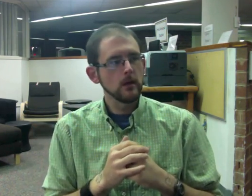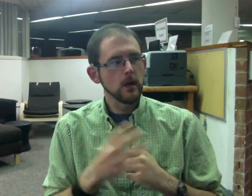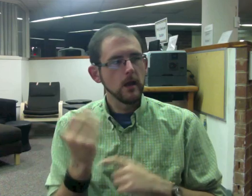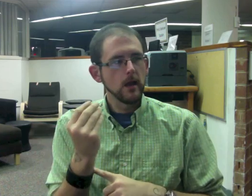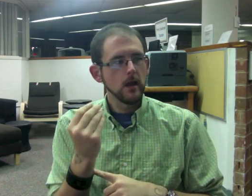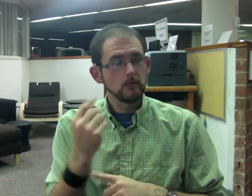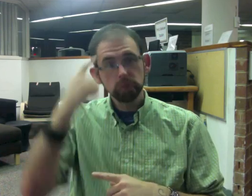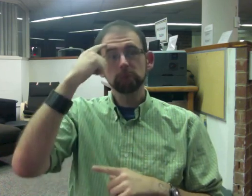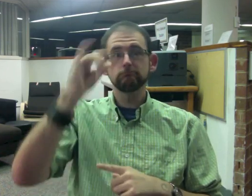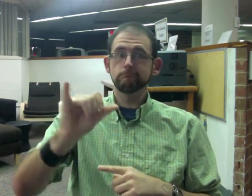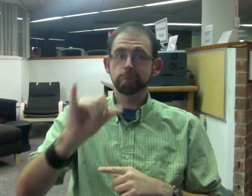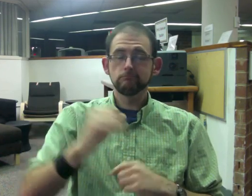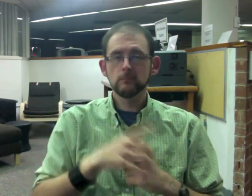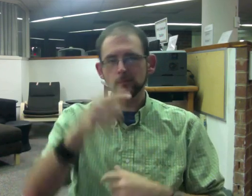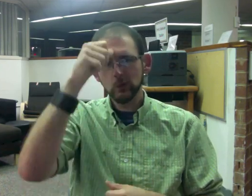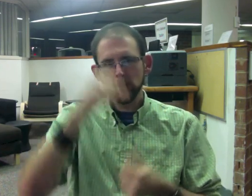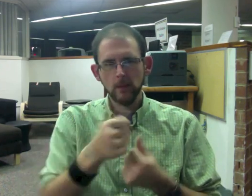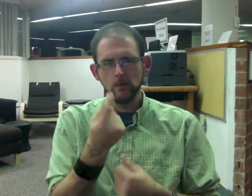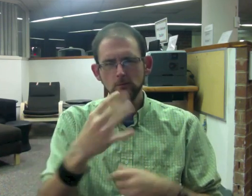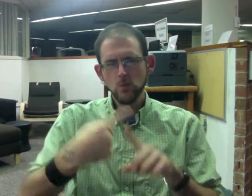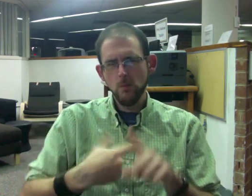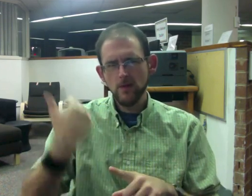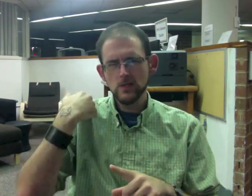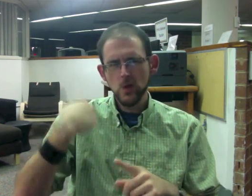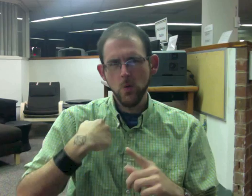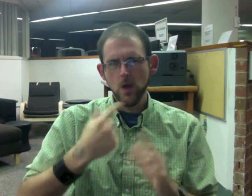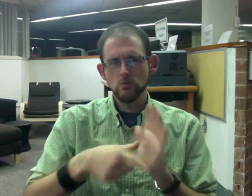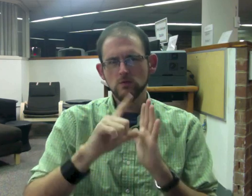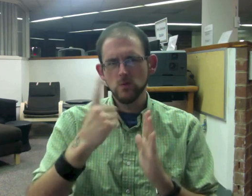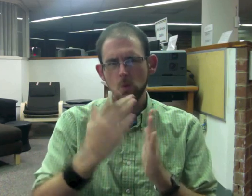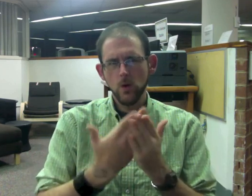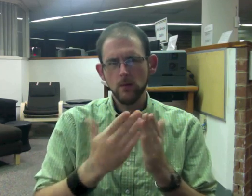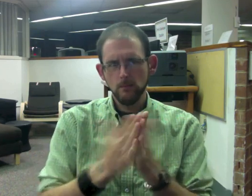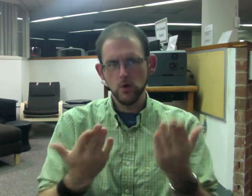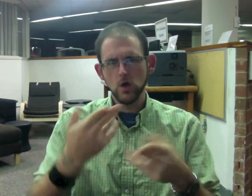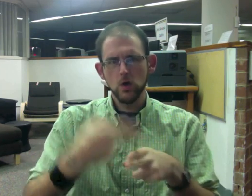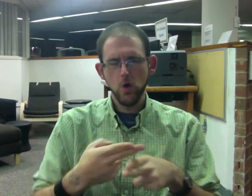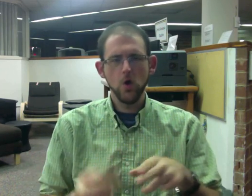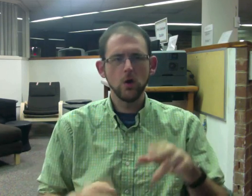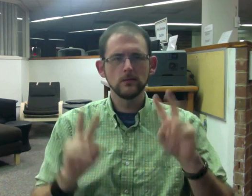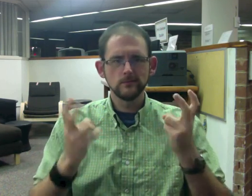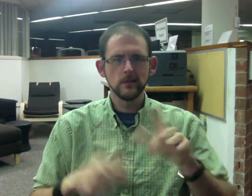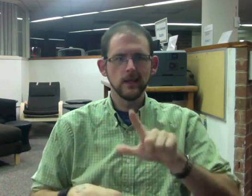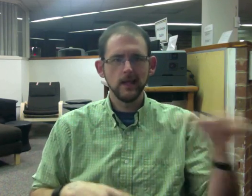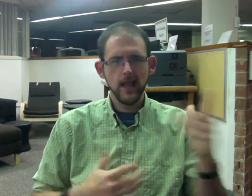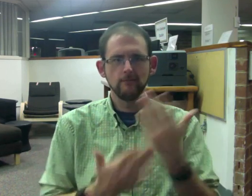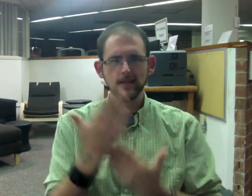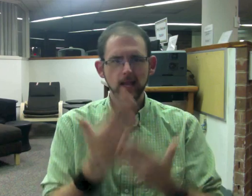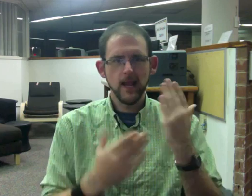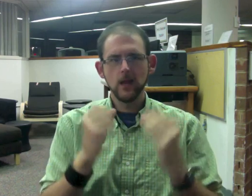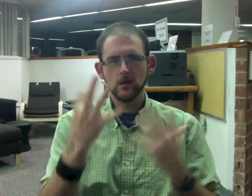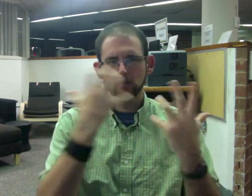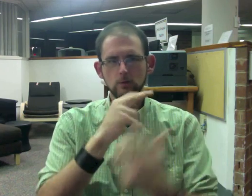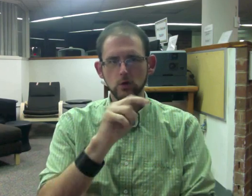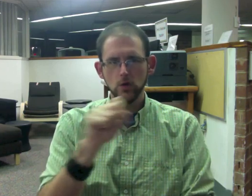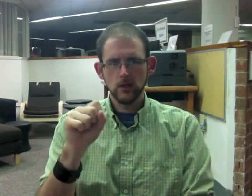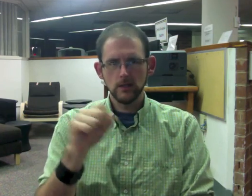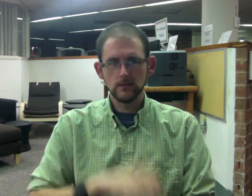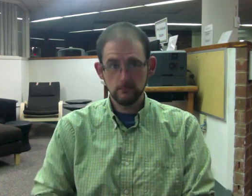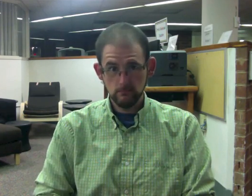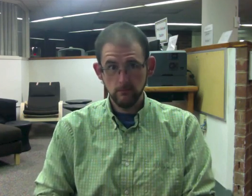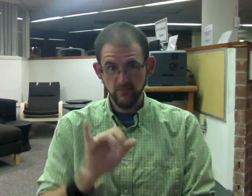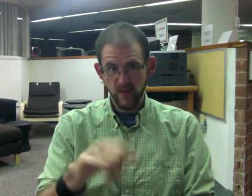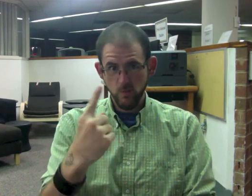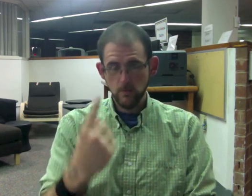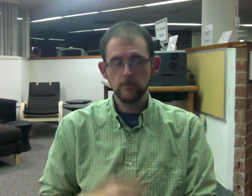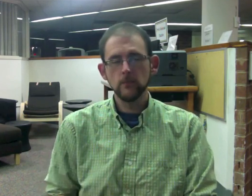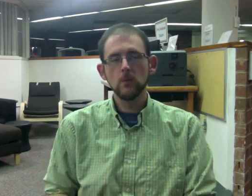And I came up with one; remember my review of "Left Hand of Darkness," a few months ago?